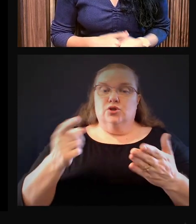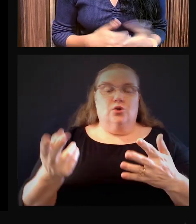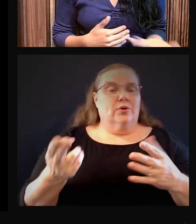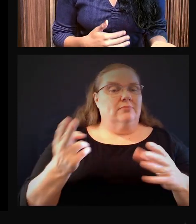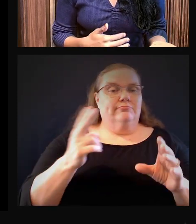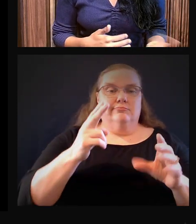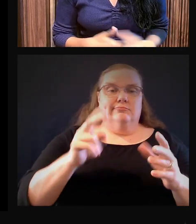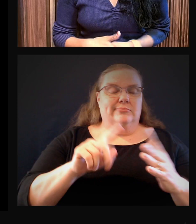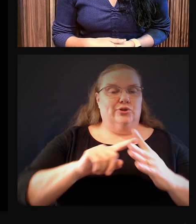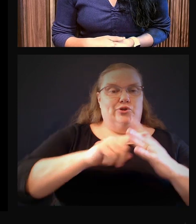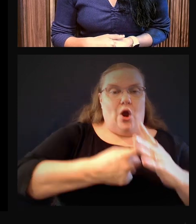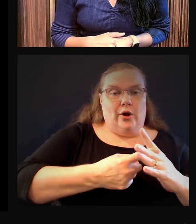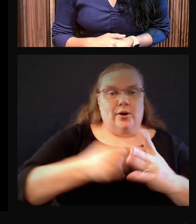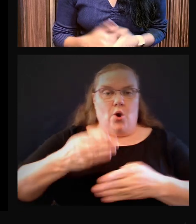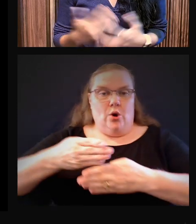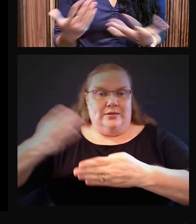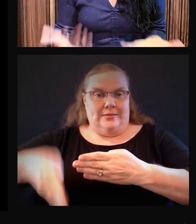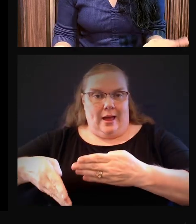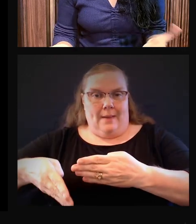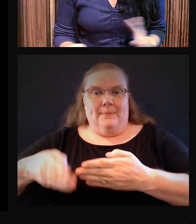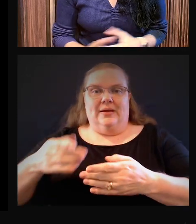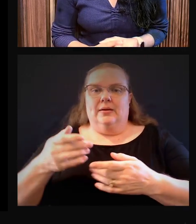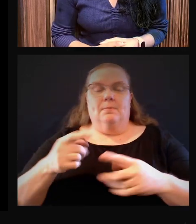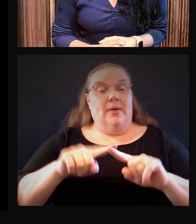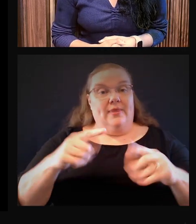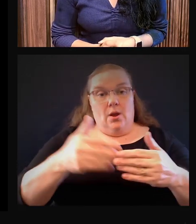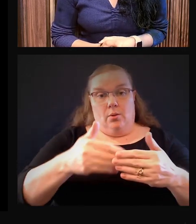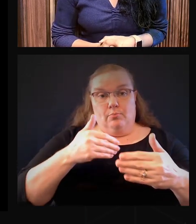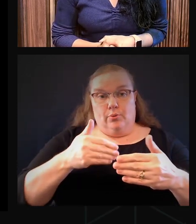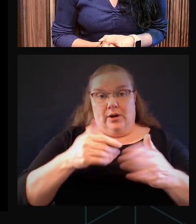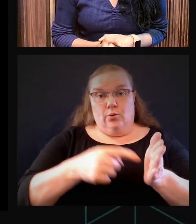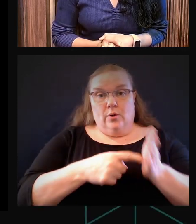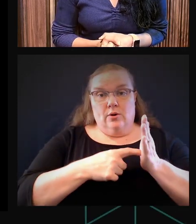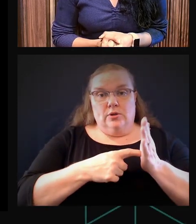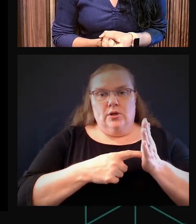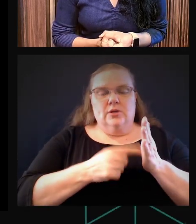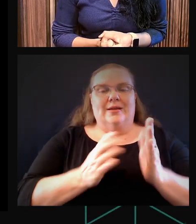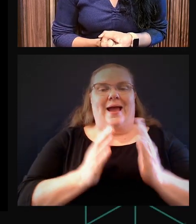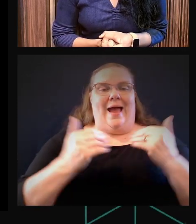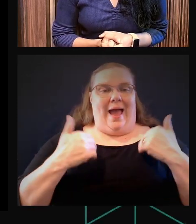The only prerequisite is that we request you to have your billing and payment information updated